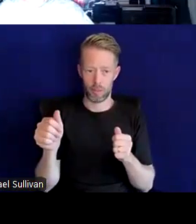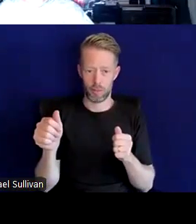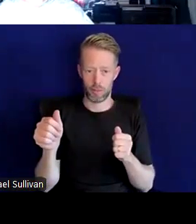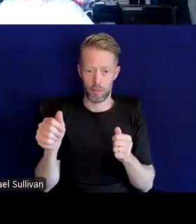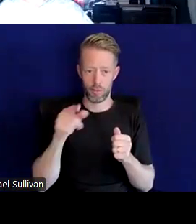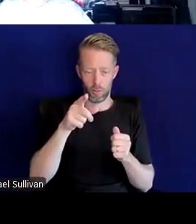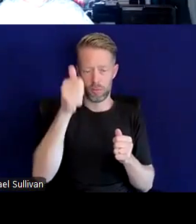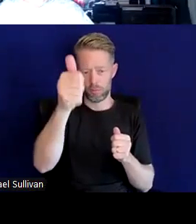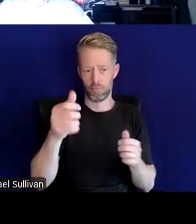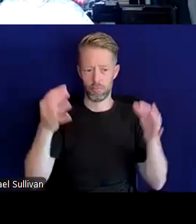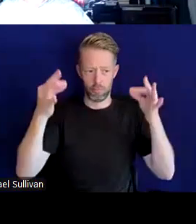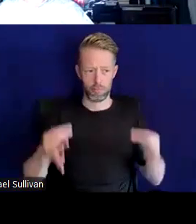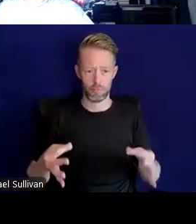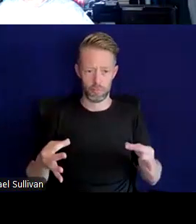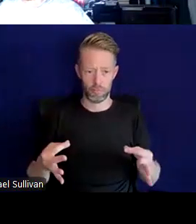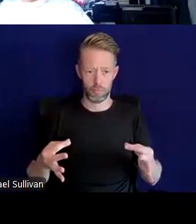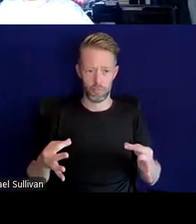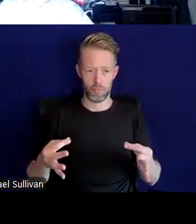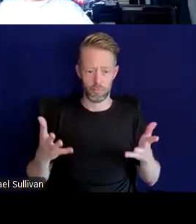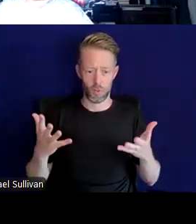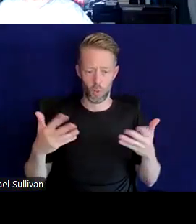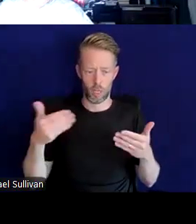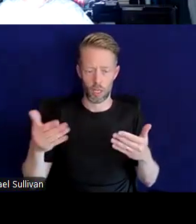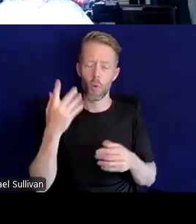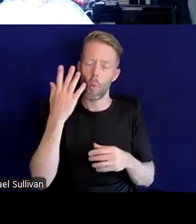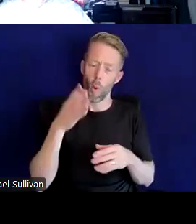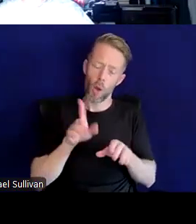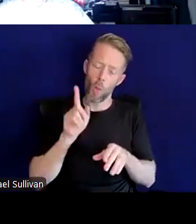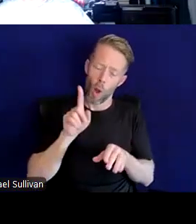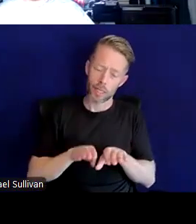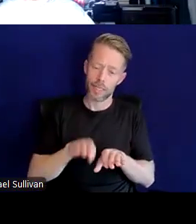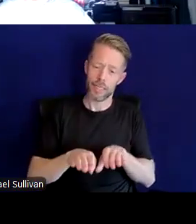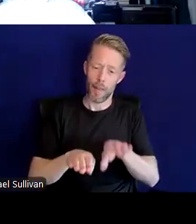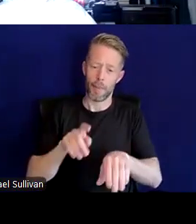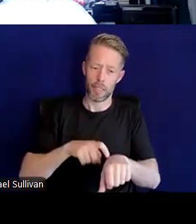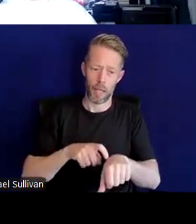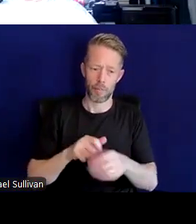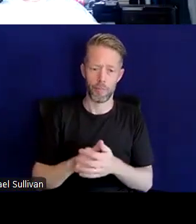your own decisions about next steps and one step at a time.